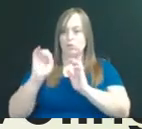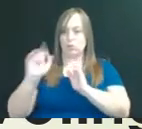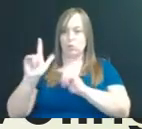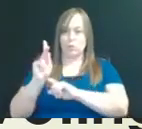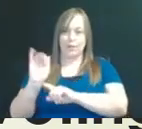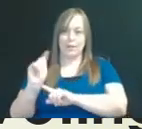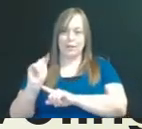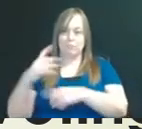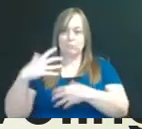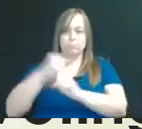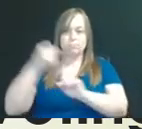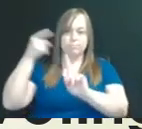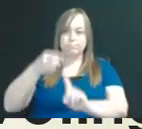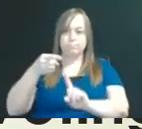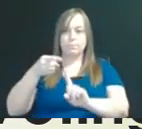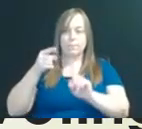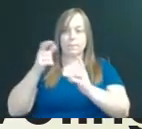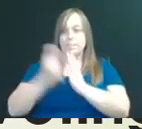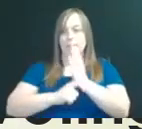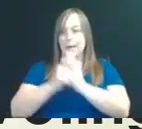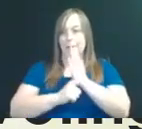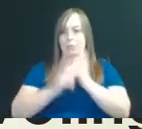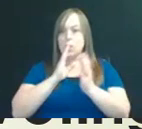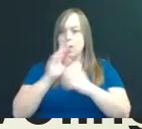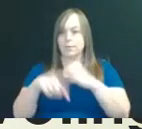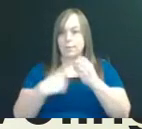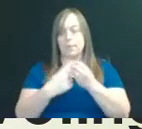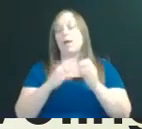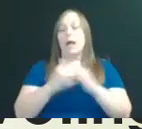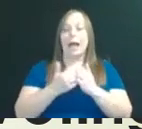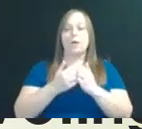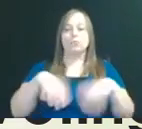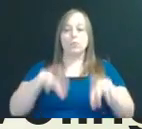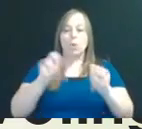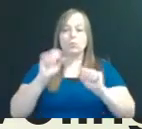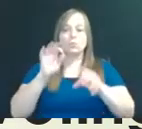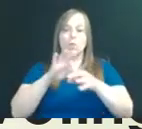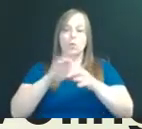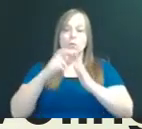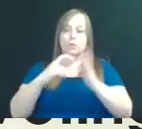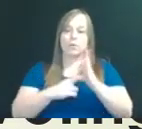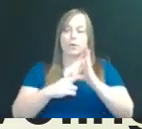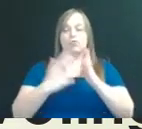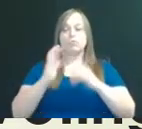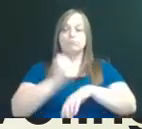It's a really awesome packet that talks about how to host voter registration drives and how to get engaged.